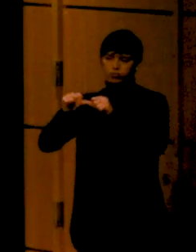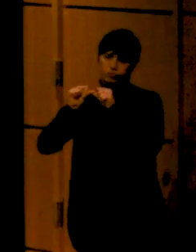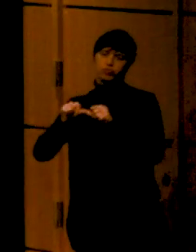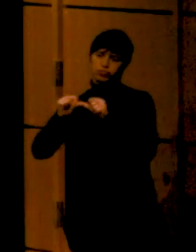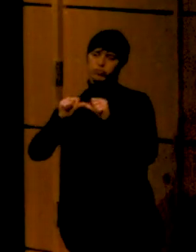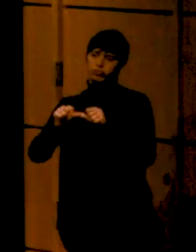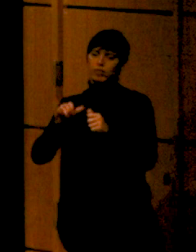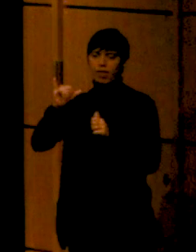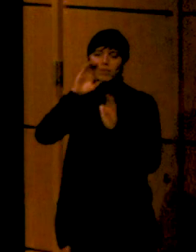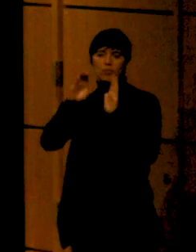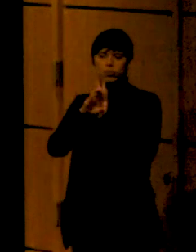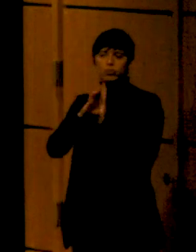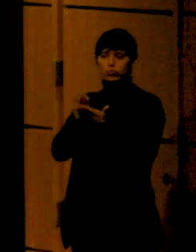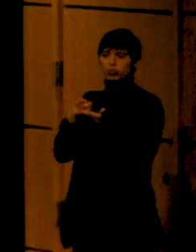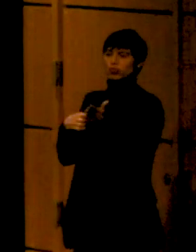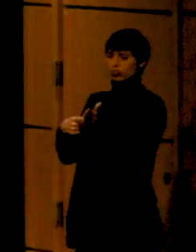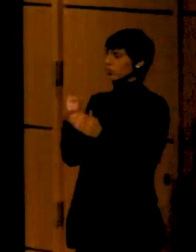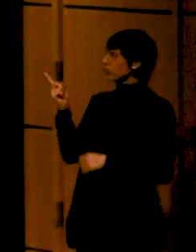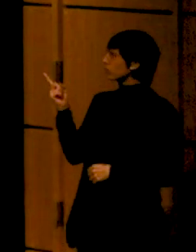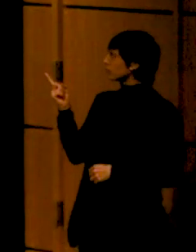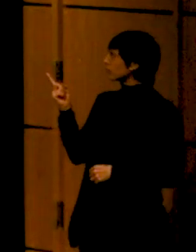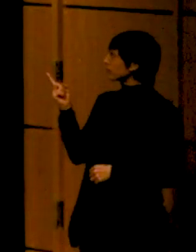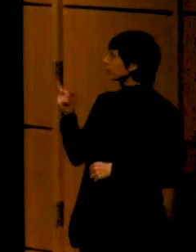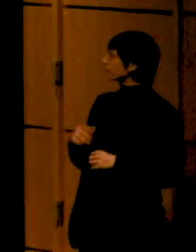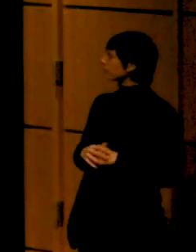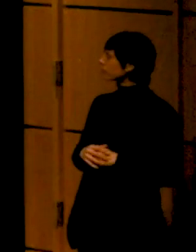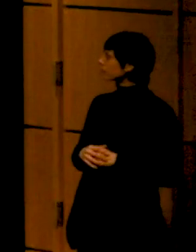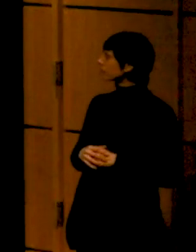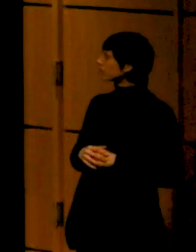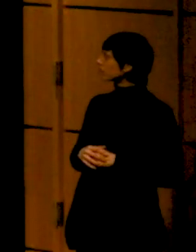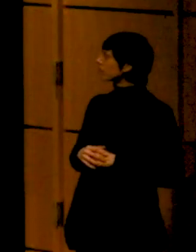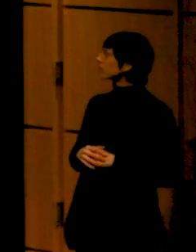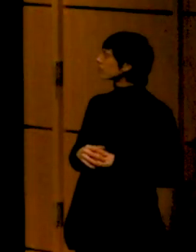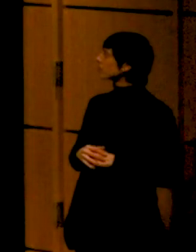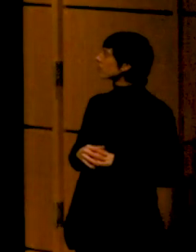And this photograph was made in the crater by Frank Gohlke in 1980.